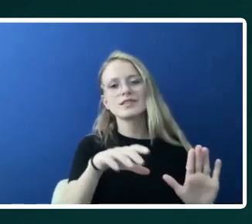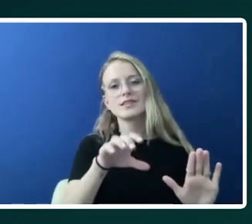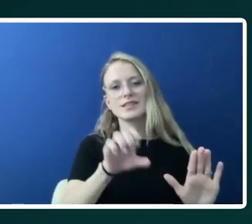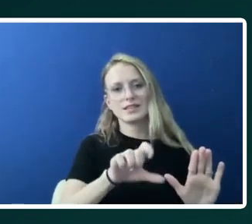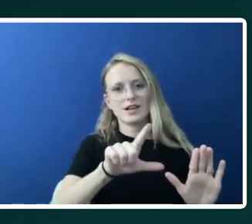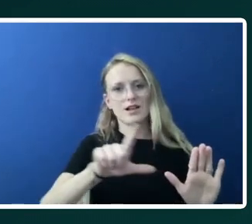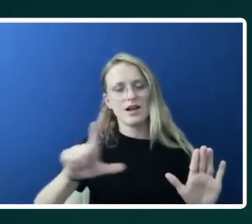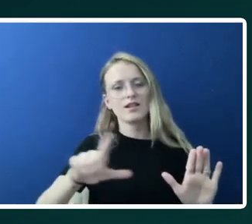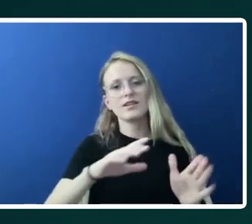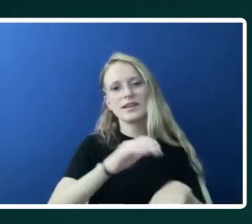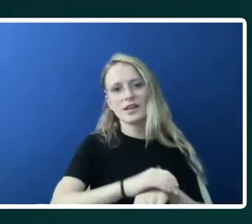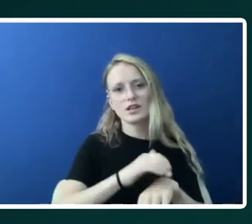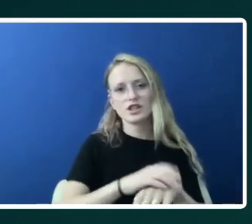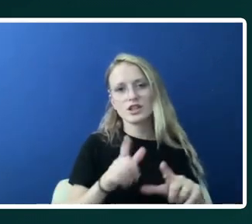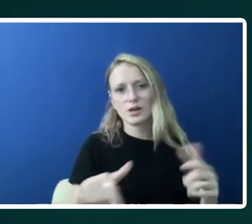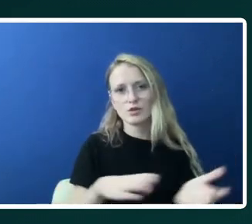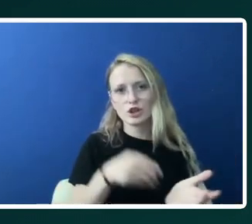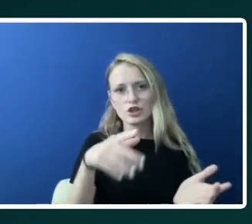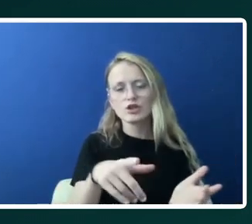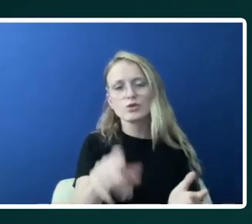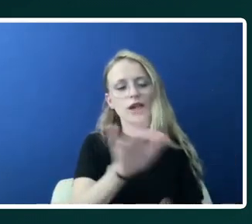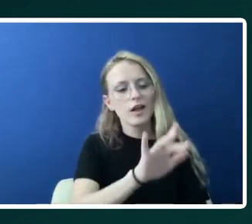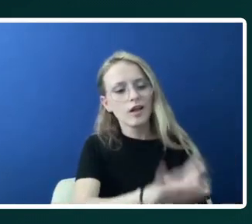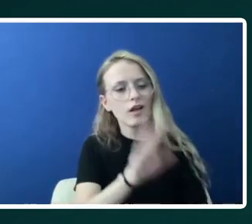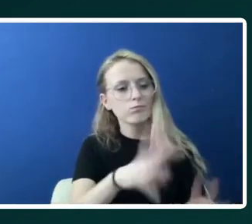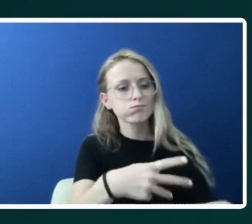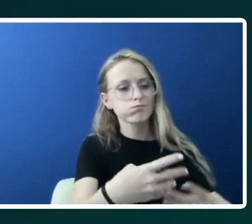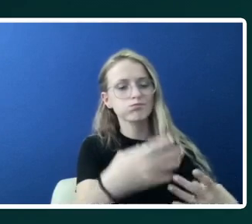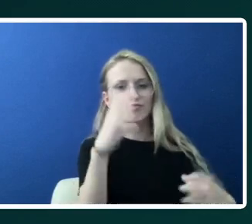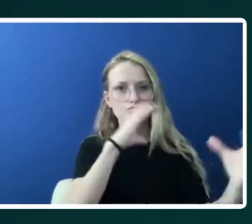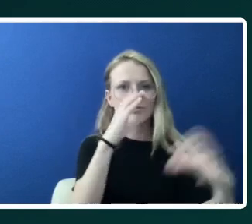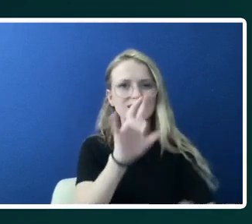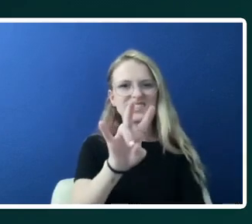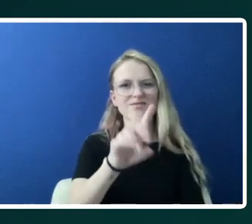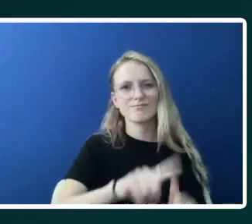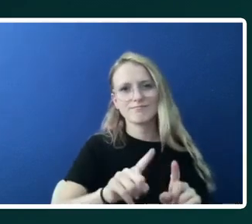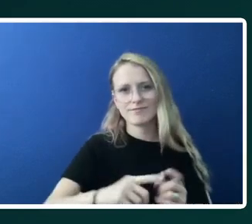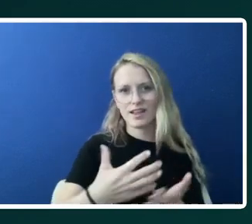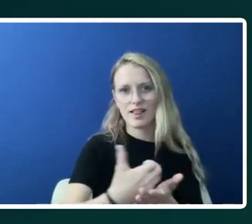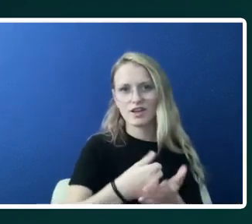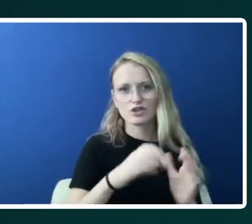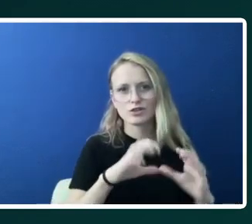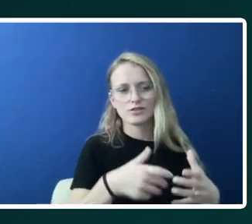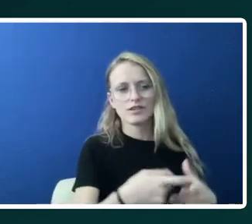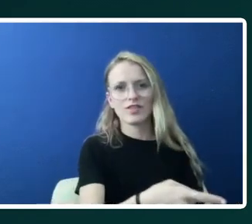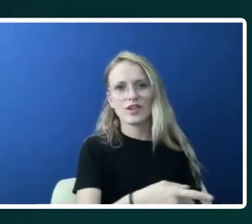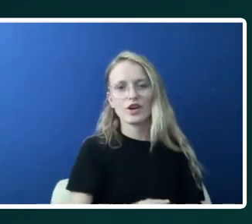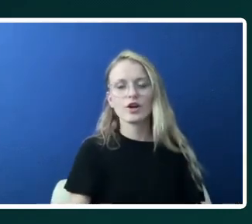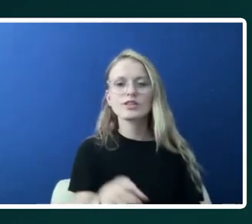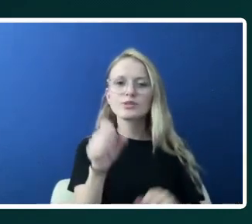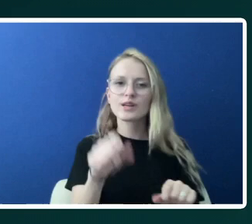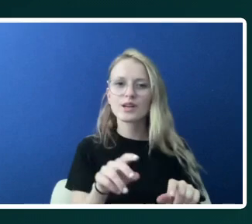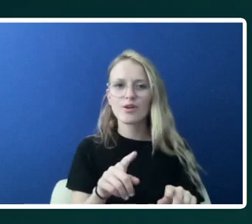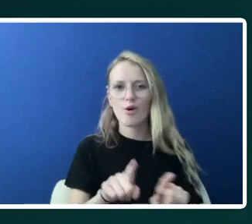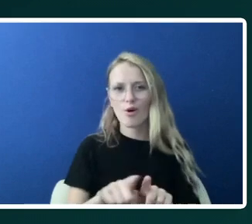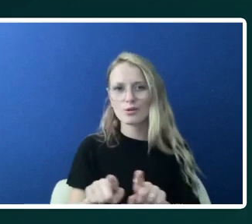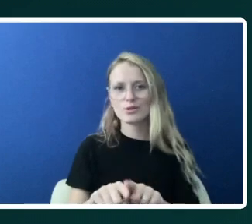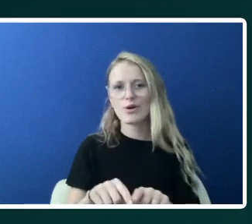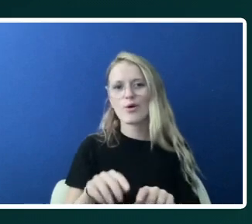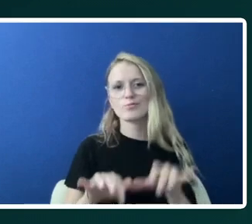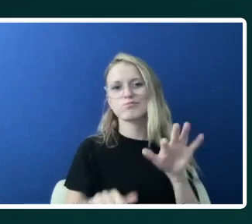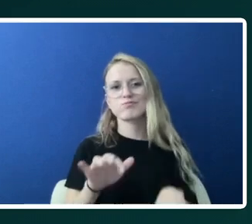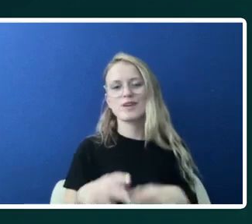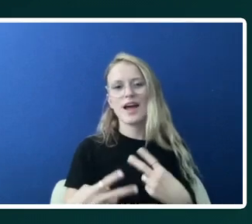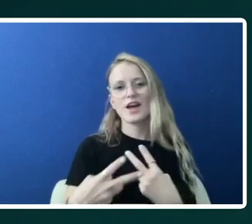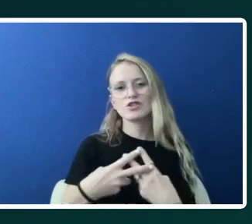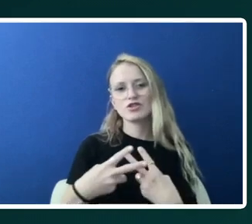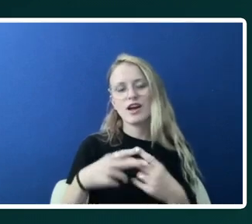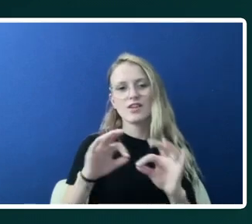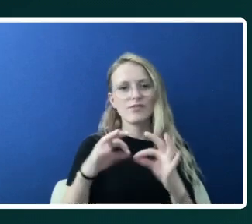to explore the seven collections there. You can also put in #familyliteracy or else search under